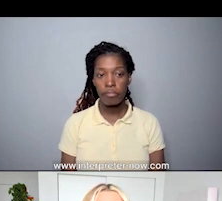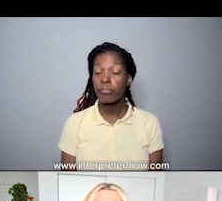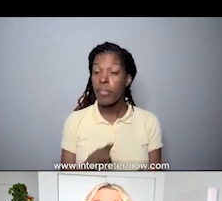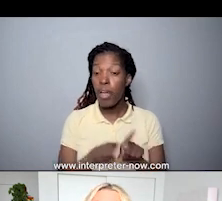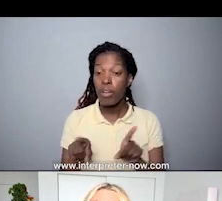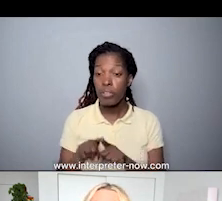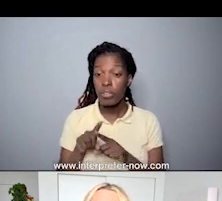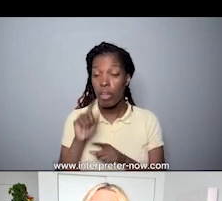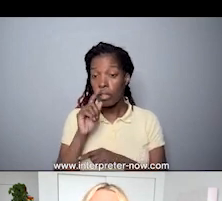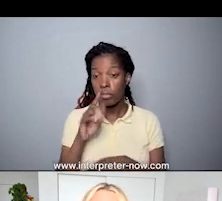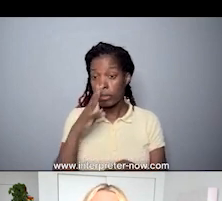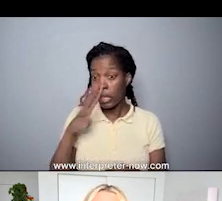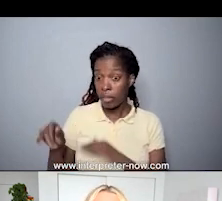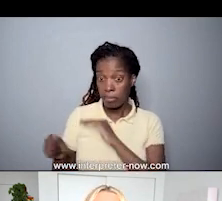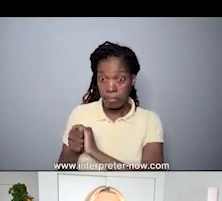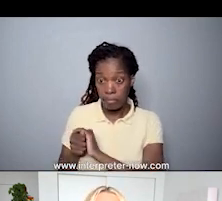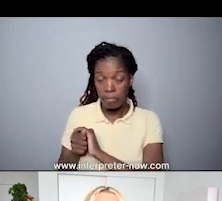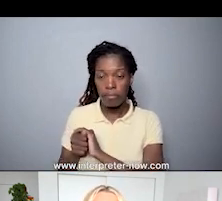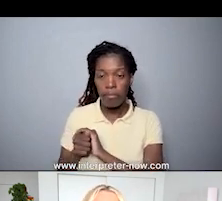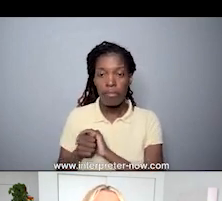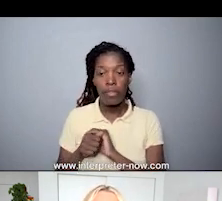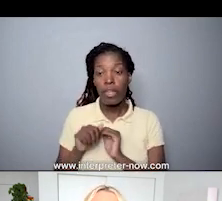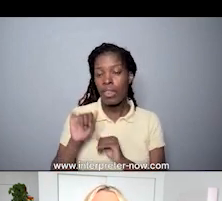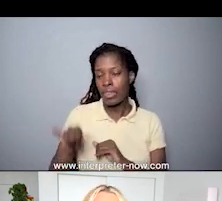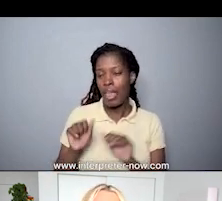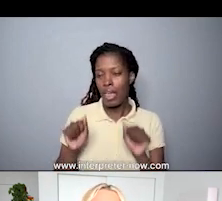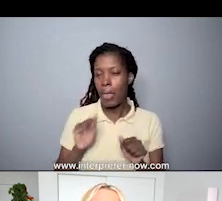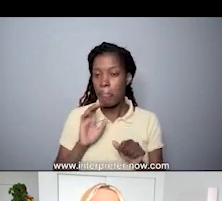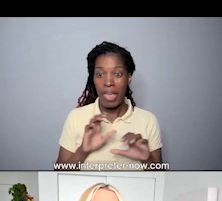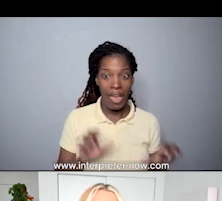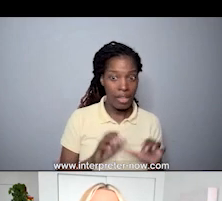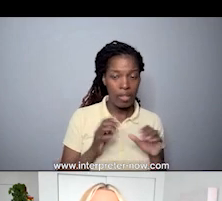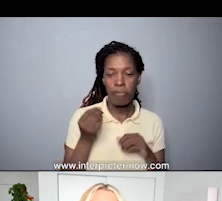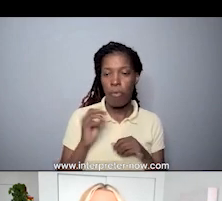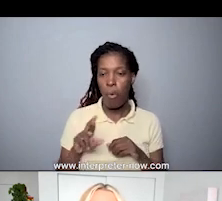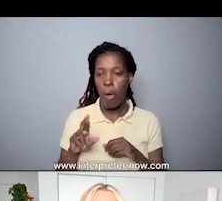Also, invisibilization. Invisibilization can be passive or active.